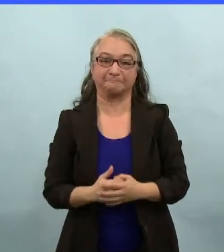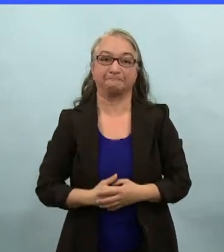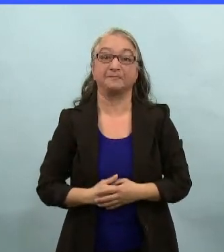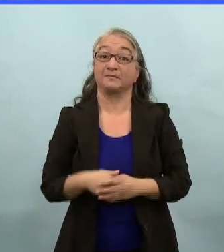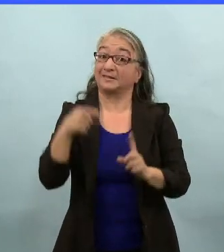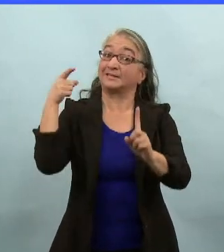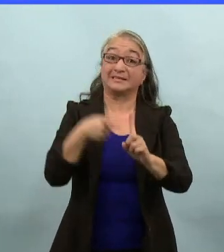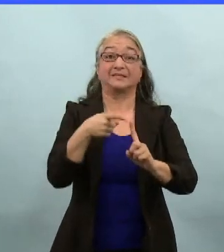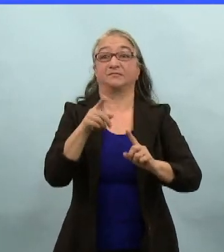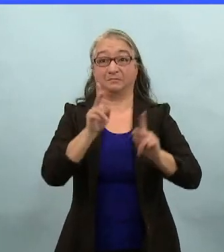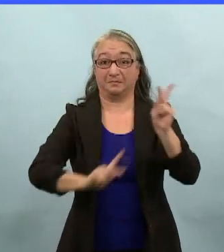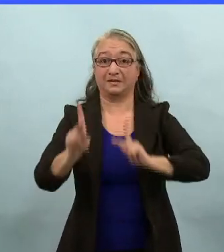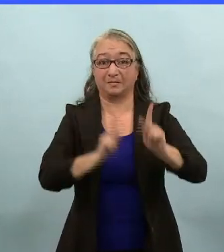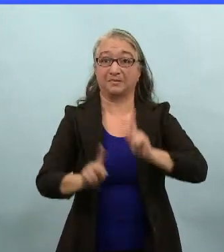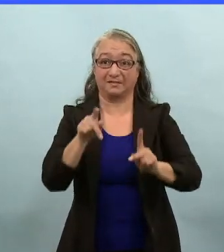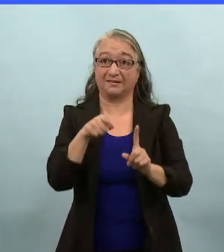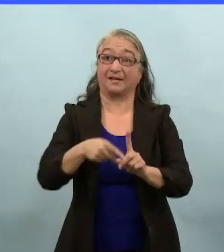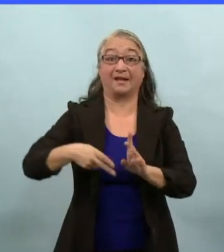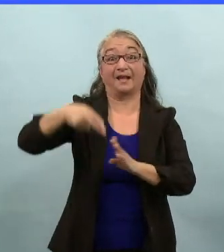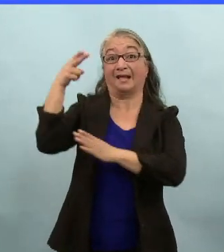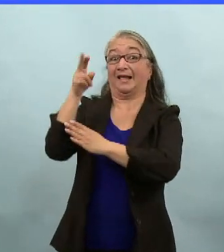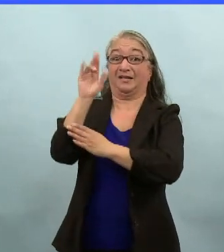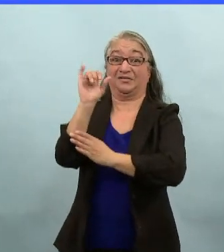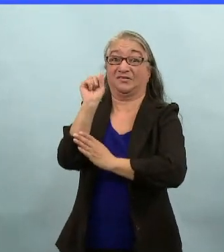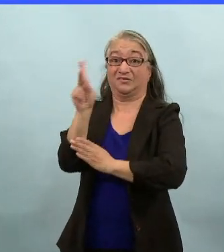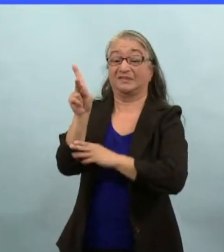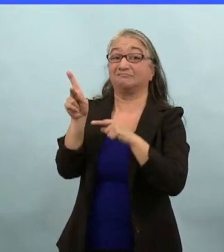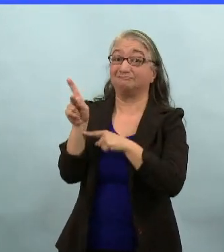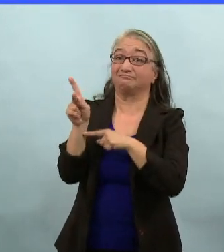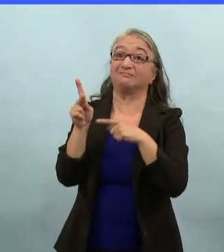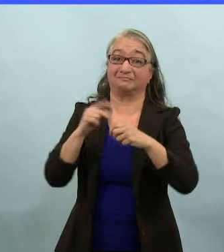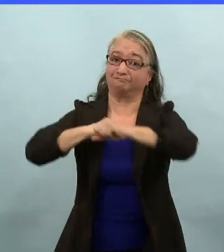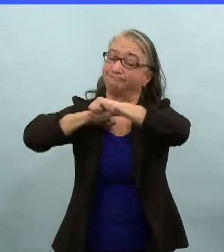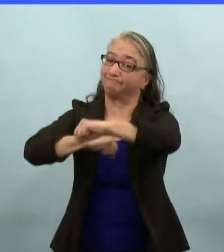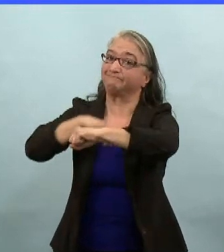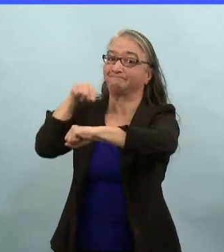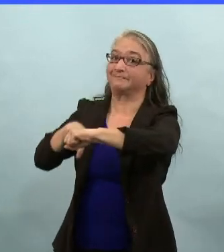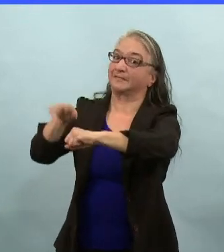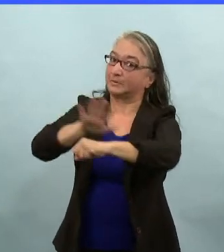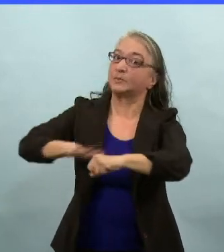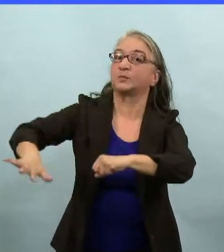throughout this pandemic manitoba has implemented earlier and for a longer duration some of the most